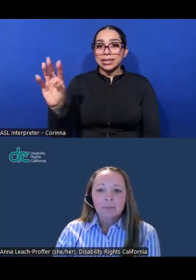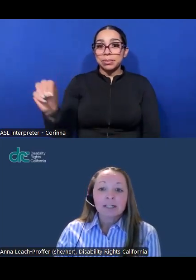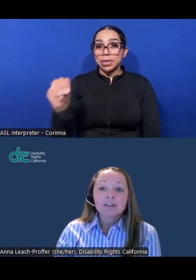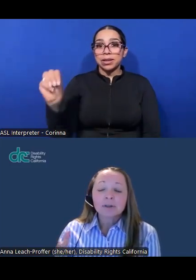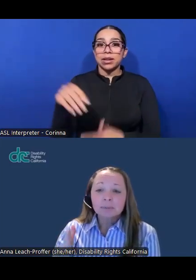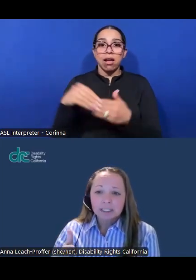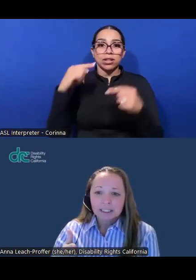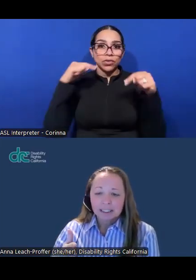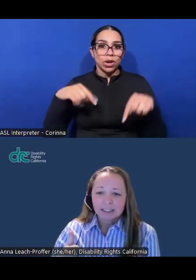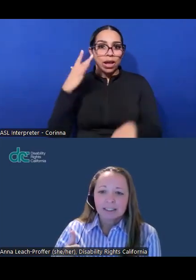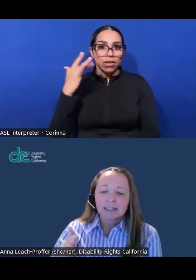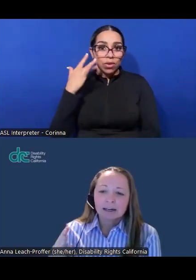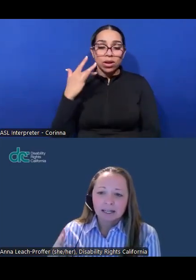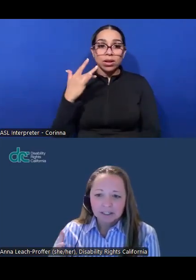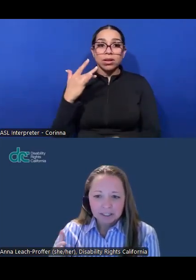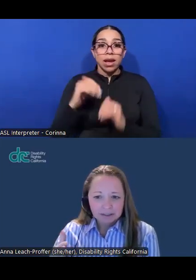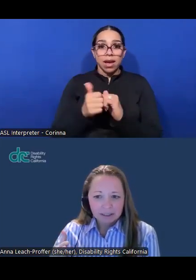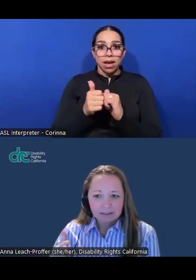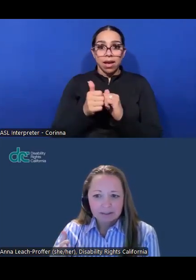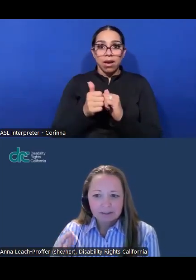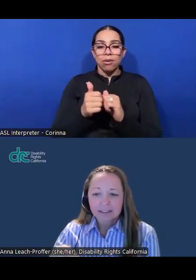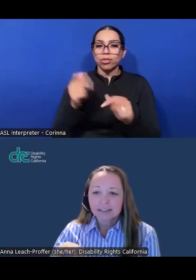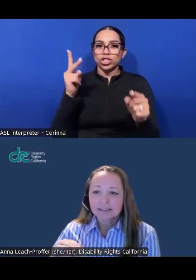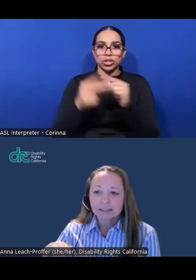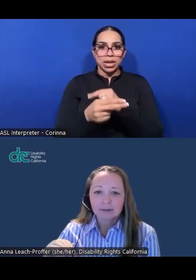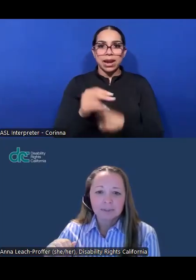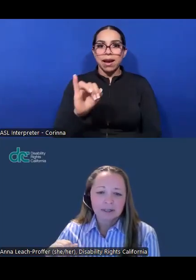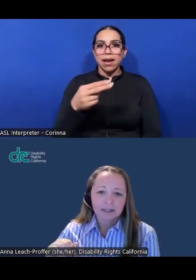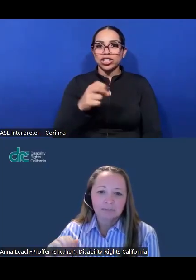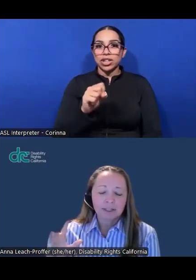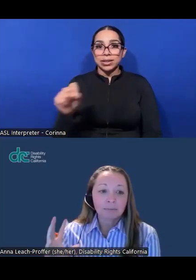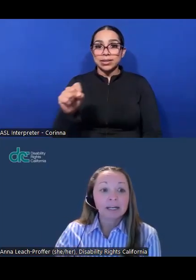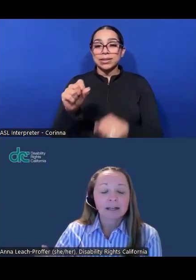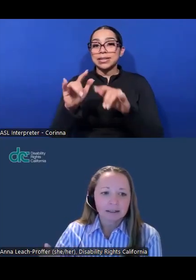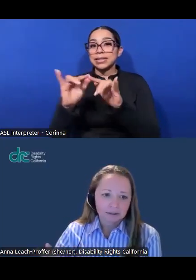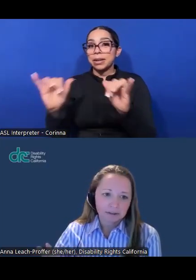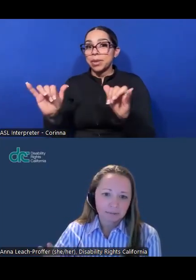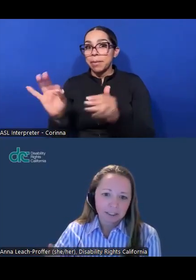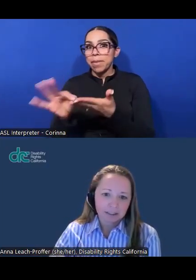by terminating IHSS as at the same time that Medi-Cal is terminated.